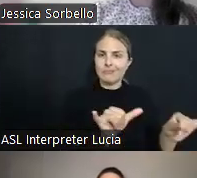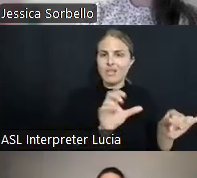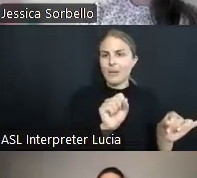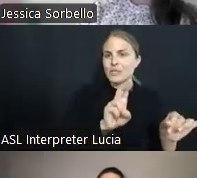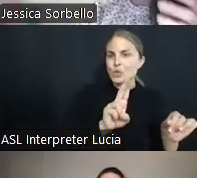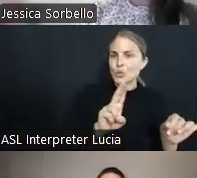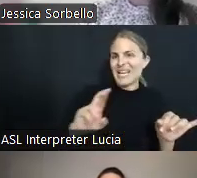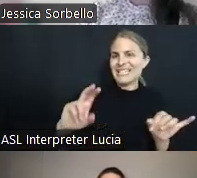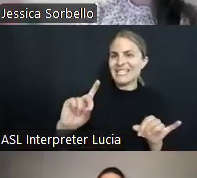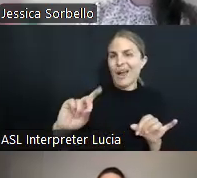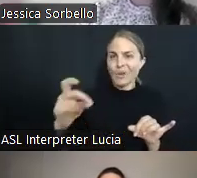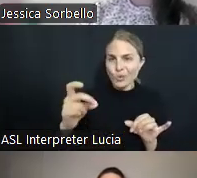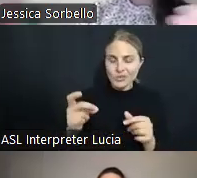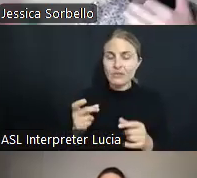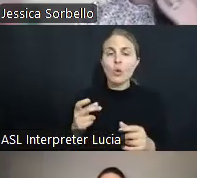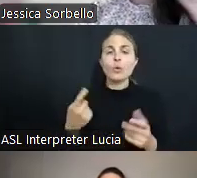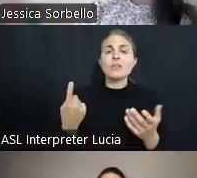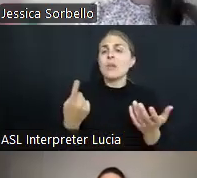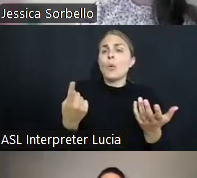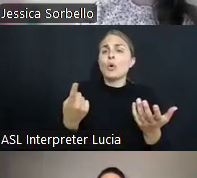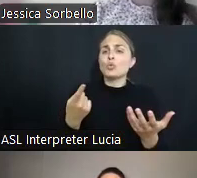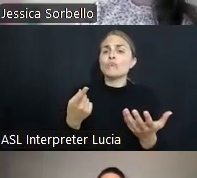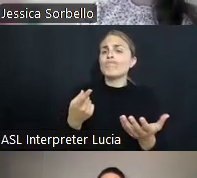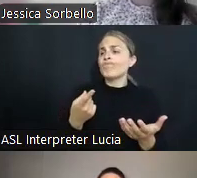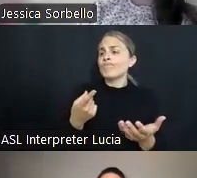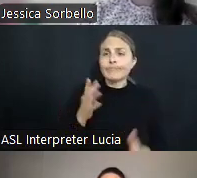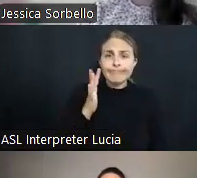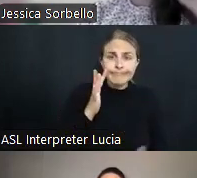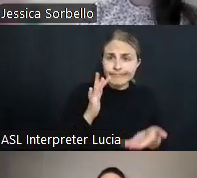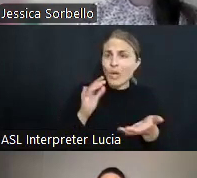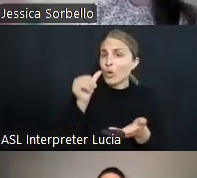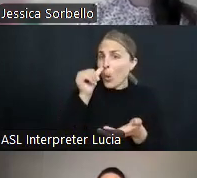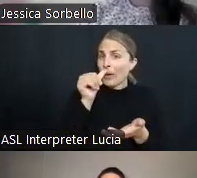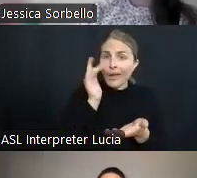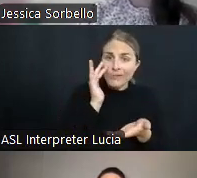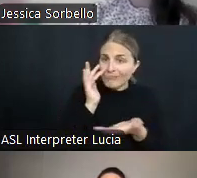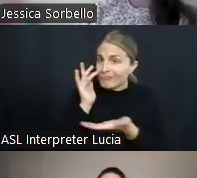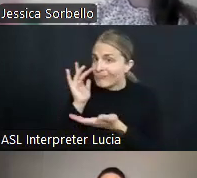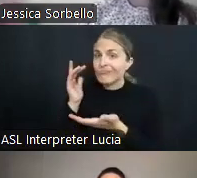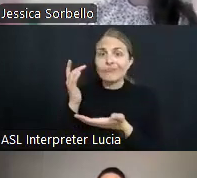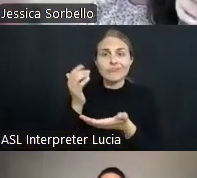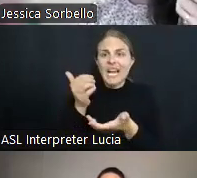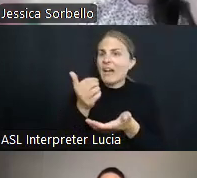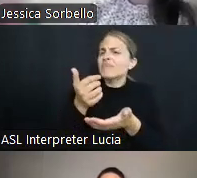cocaine every few months, they are not going to meet criteria